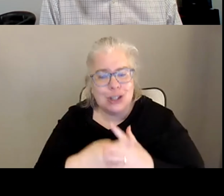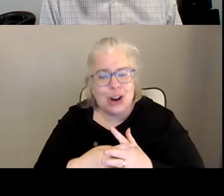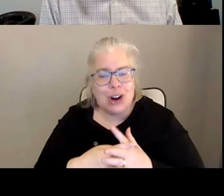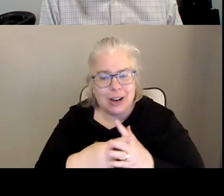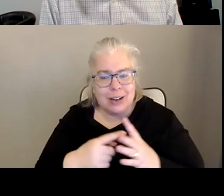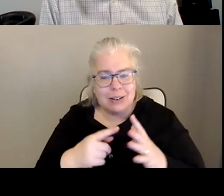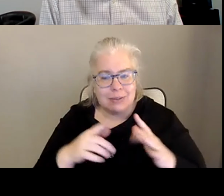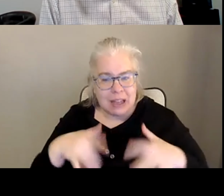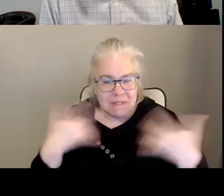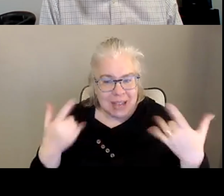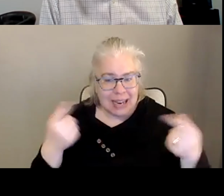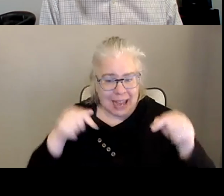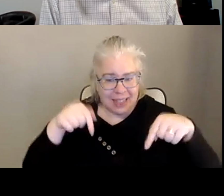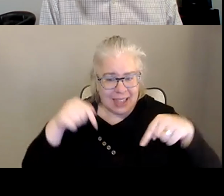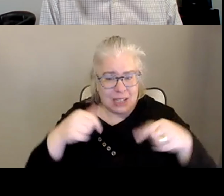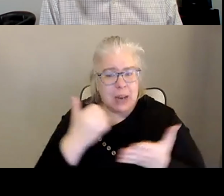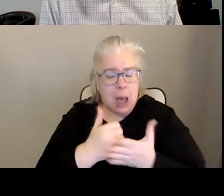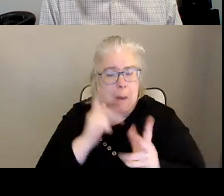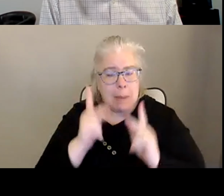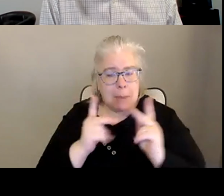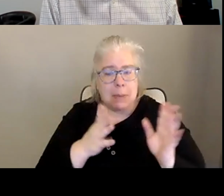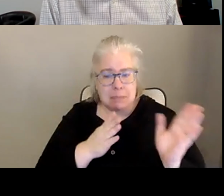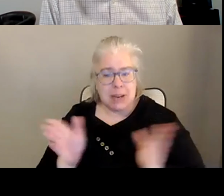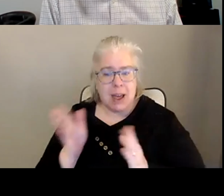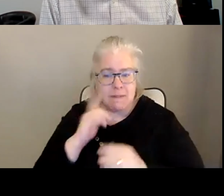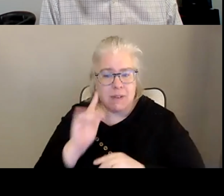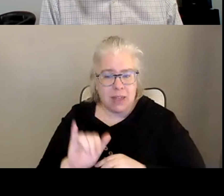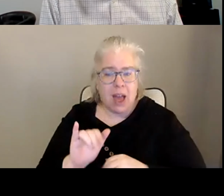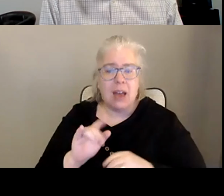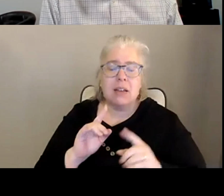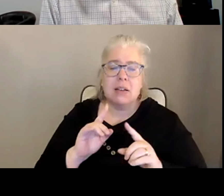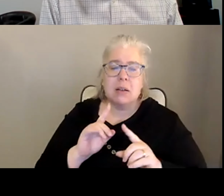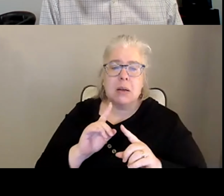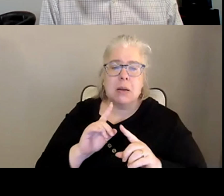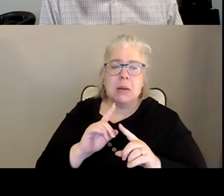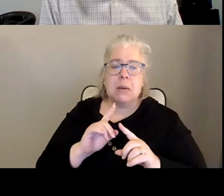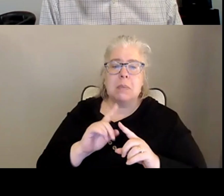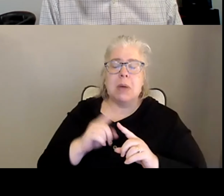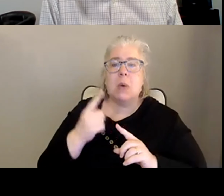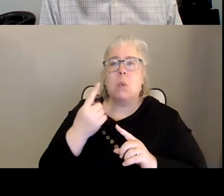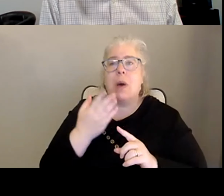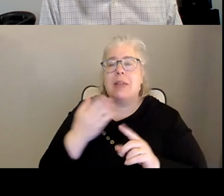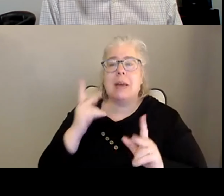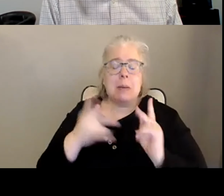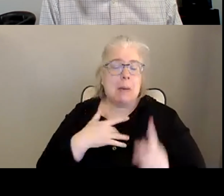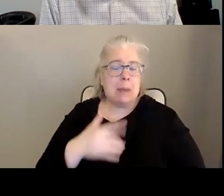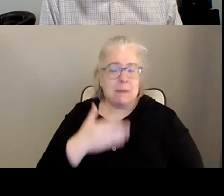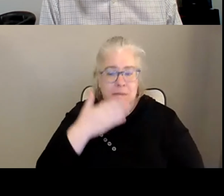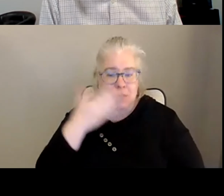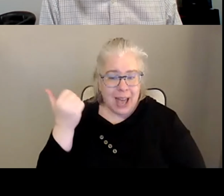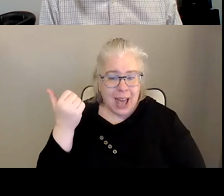to help people to plan ahead for that. But I think one thing that people commonly forget about is the unexpected.